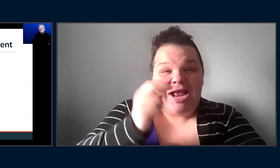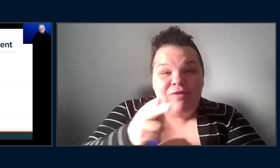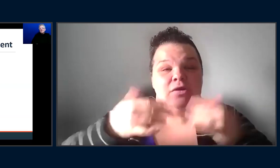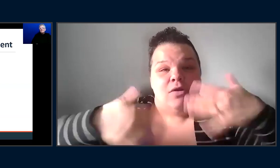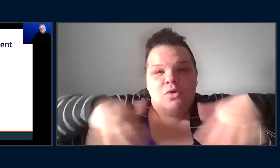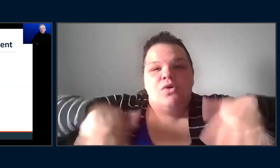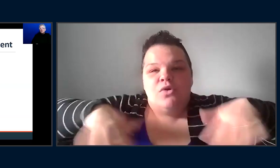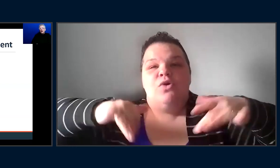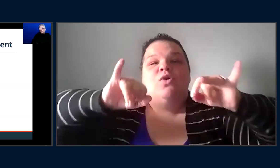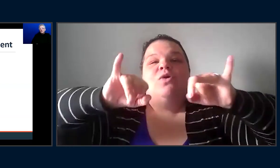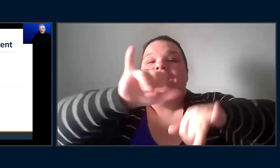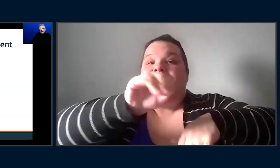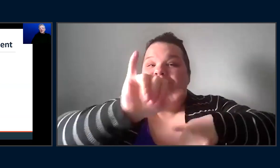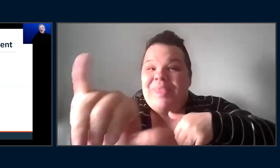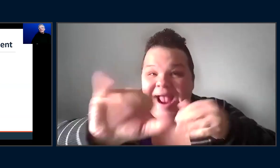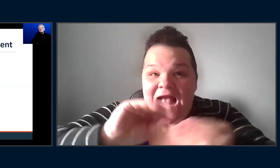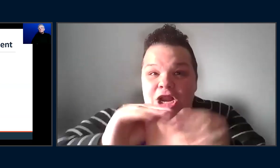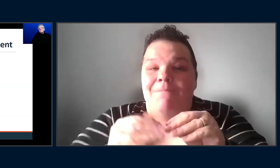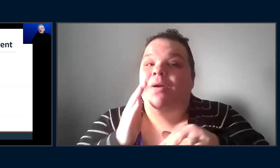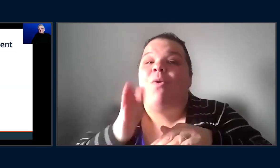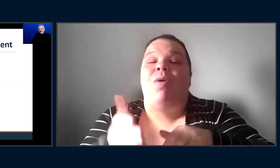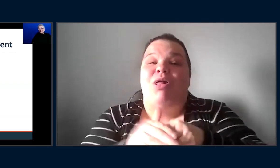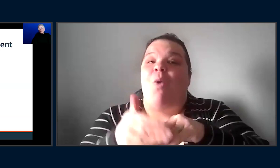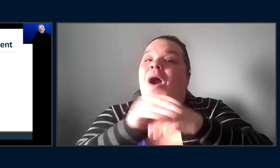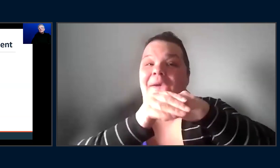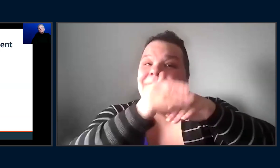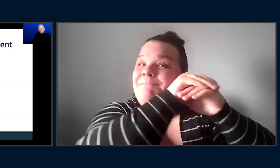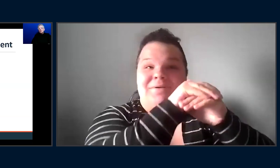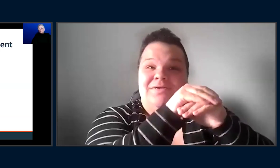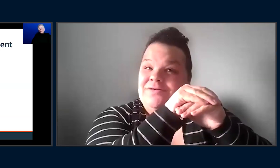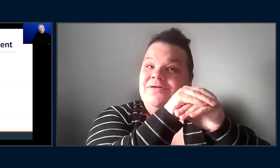a million residents identify as deaf, deafblind, or hard of hearing. That's amazing!